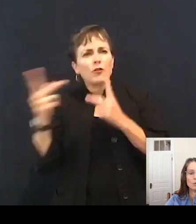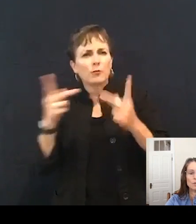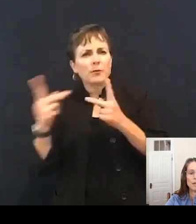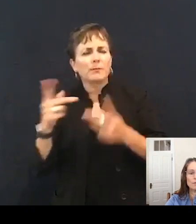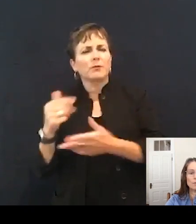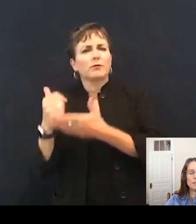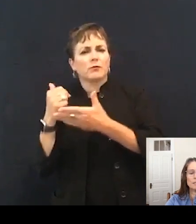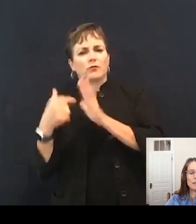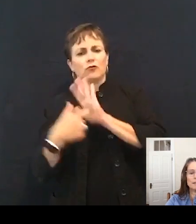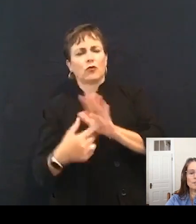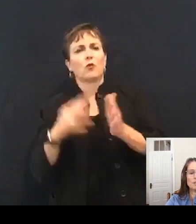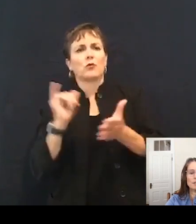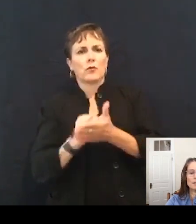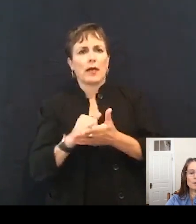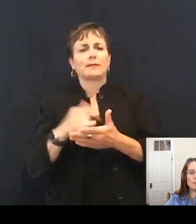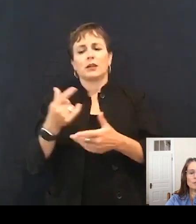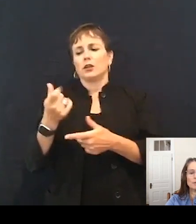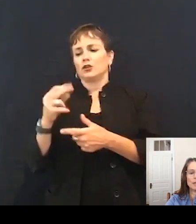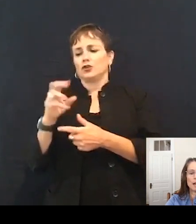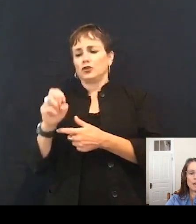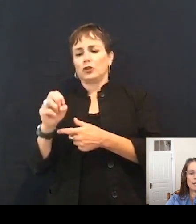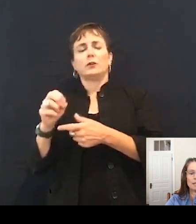We have redesigned the gene therapy for the eye, and